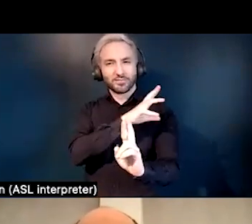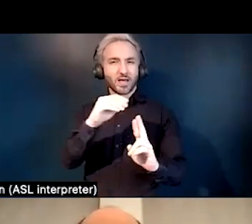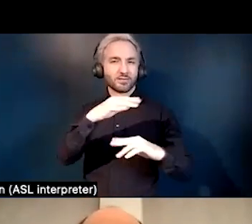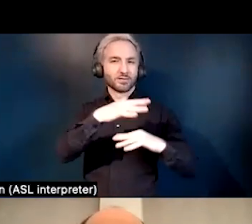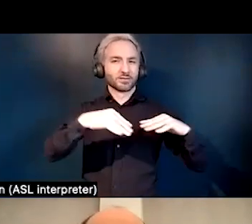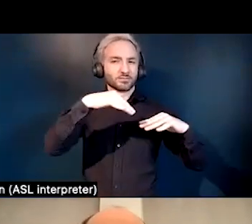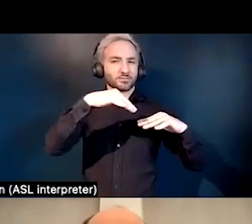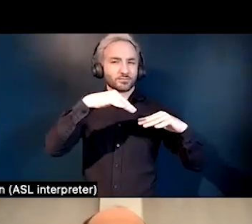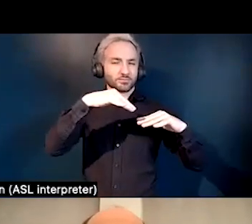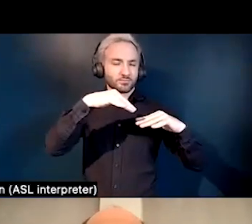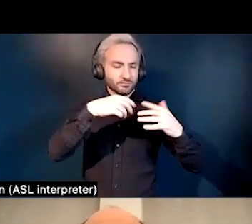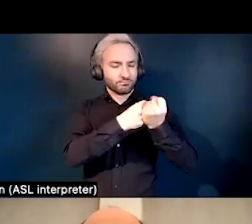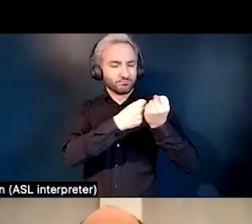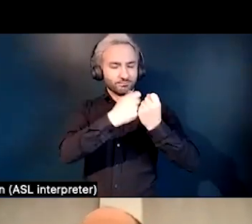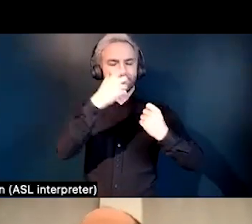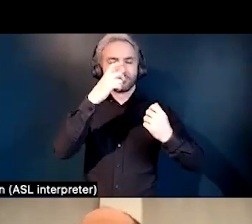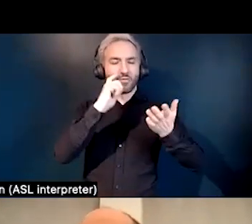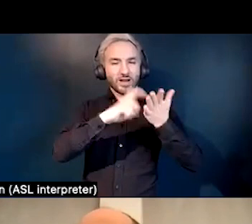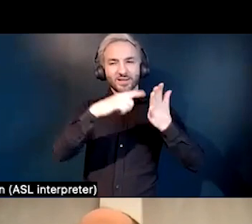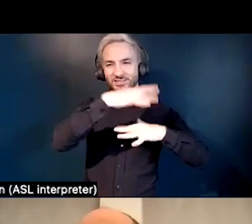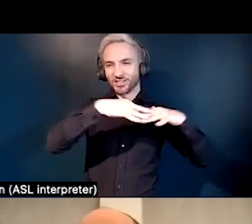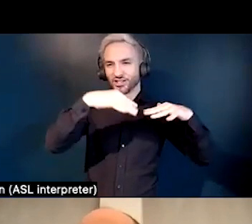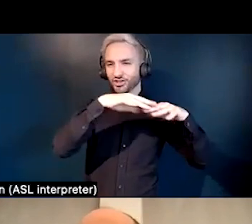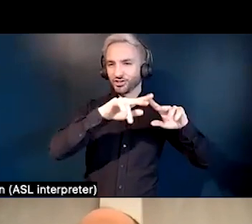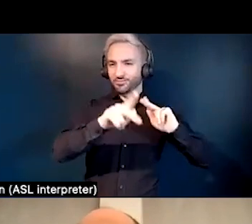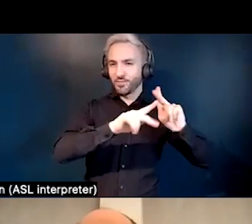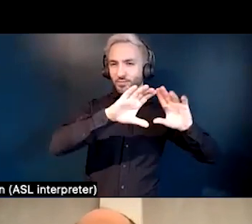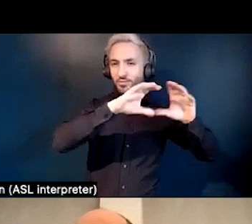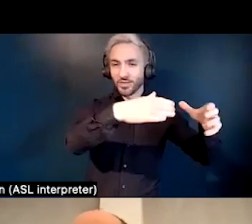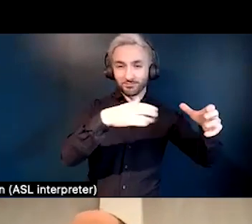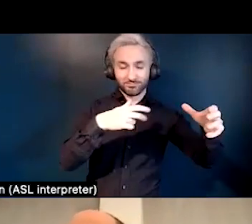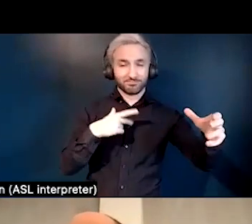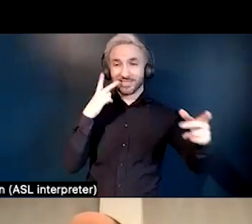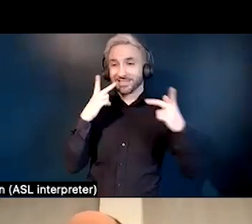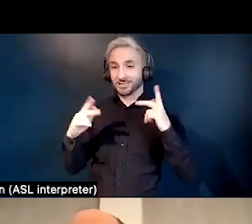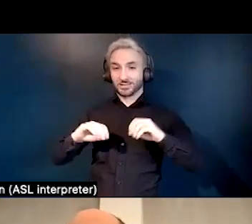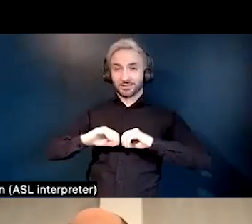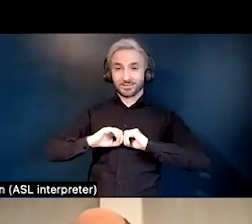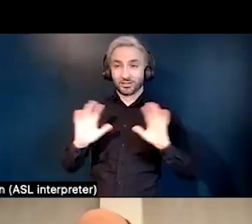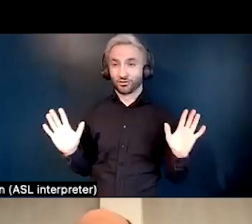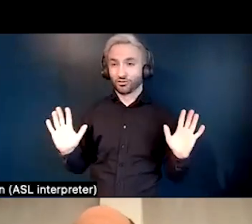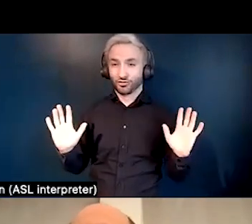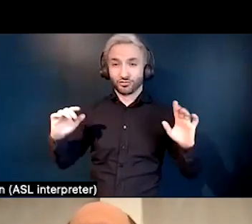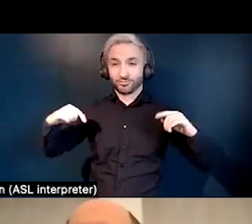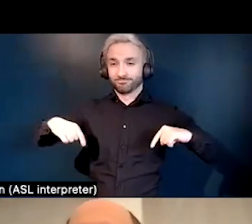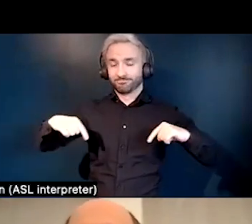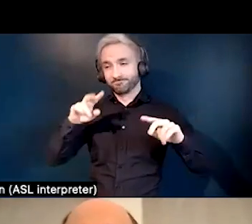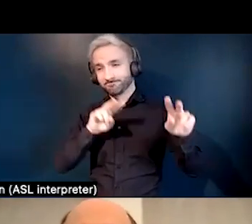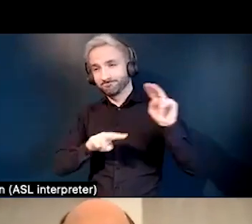populations. It's particularly evident in our work on subject codes and BISAC. And the update that's